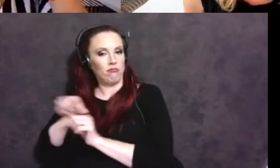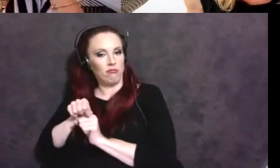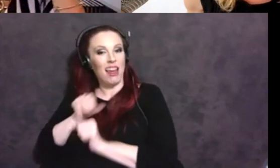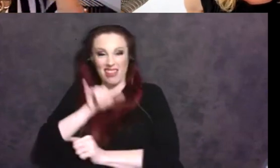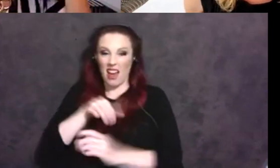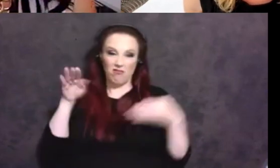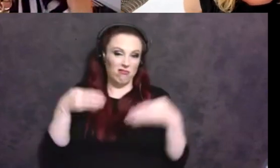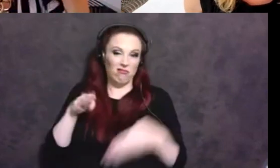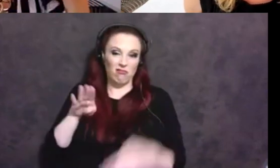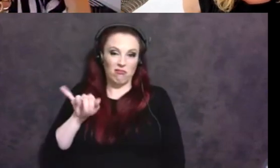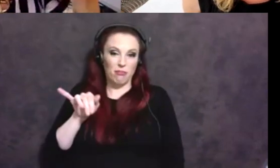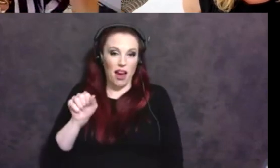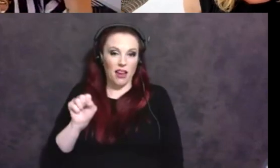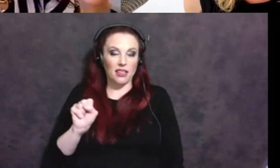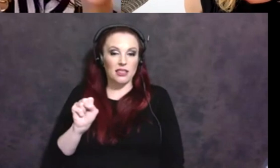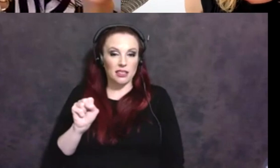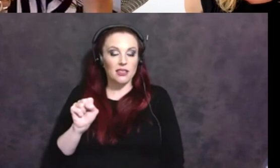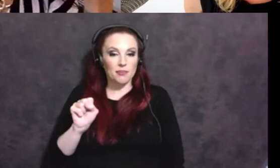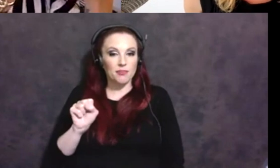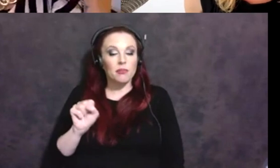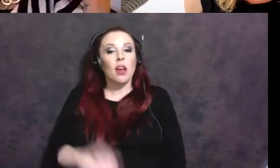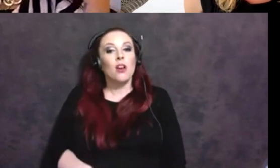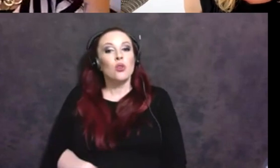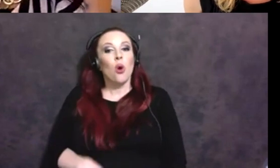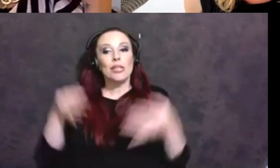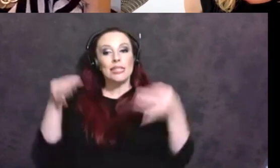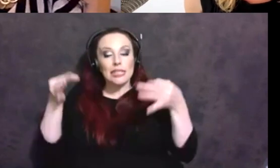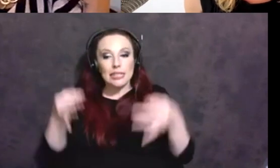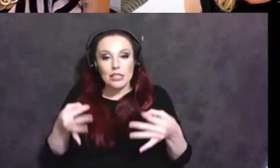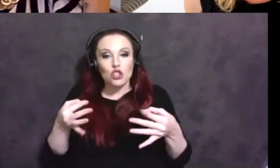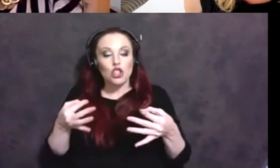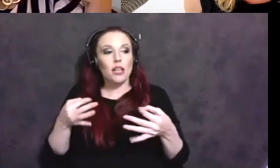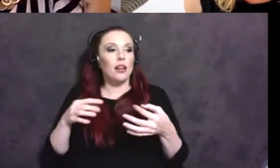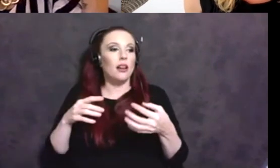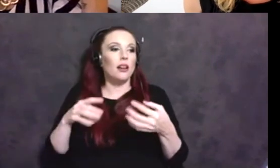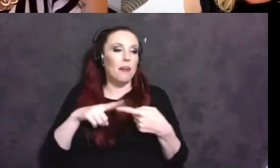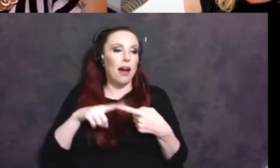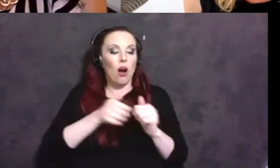I should avoid it" whereas this feels safe and familiar to me so I can and should gravitate